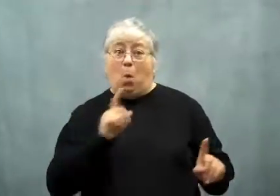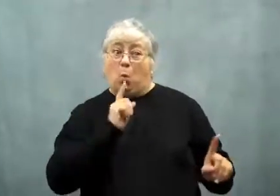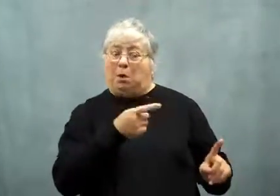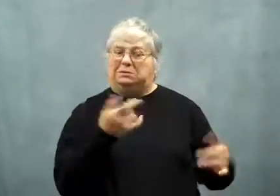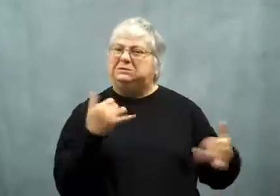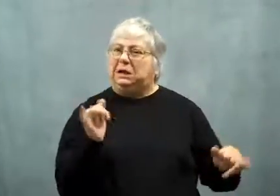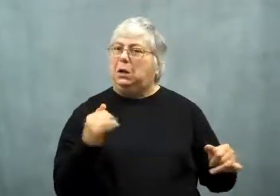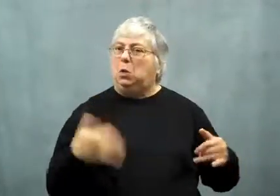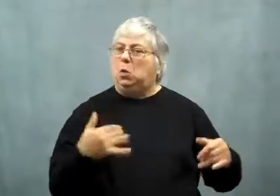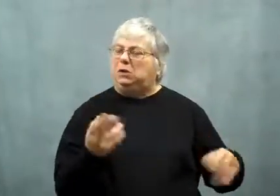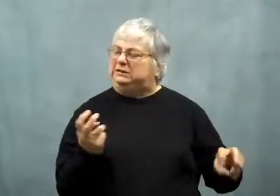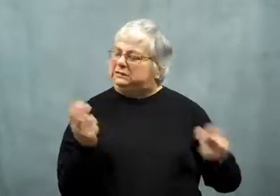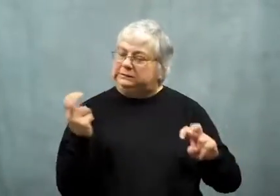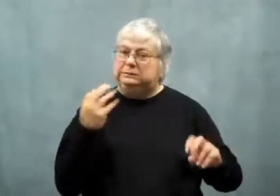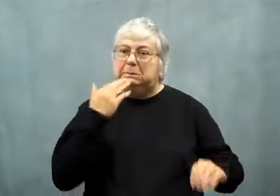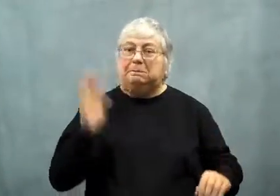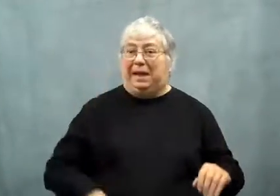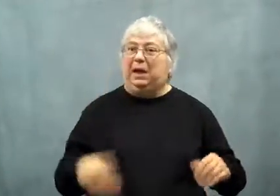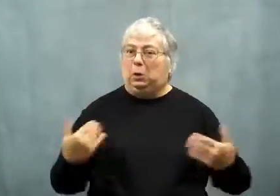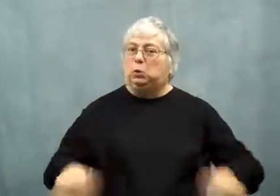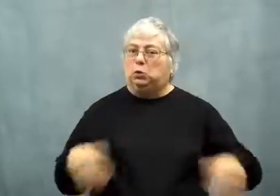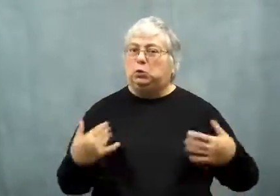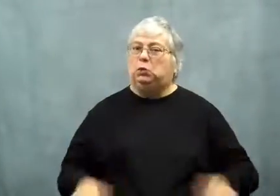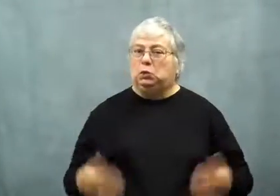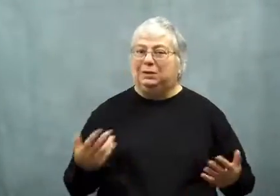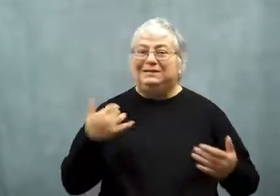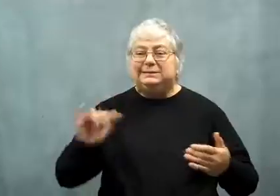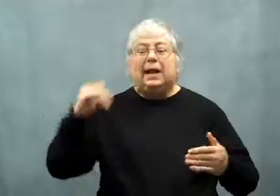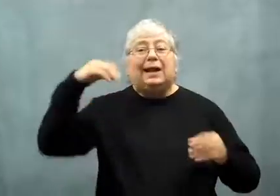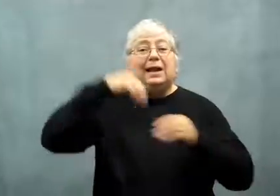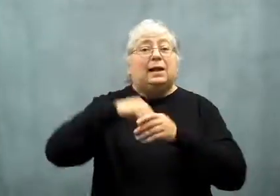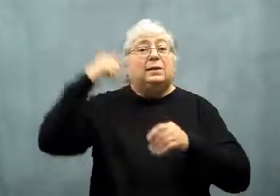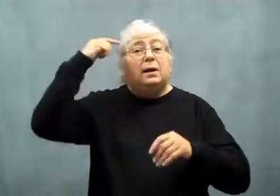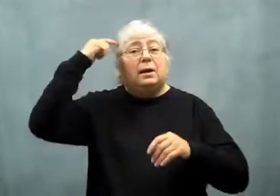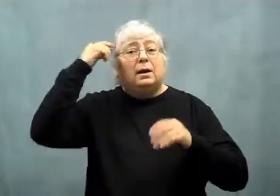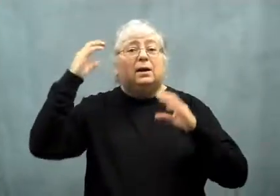She was in serious condition, however.